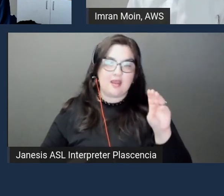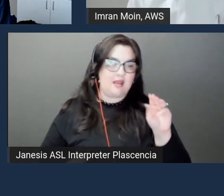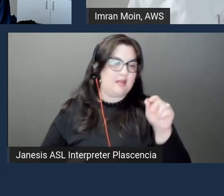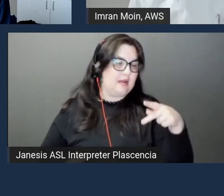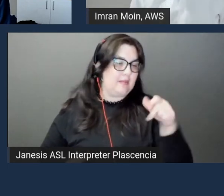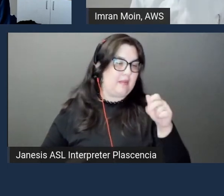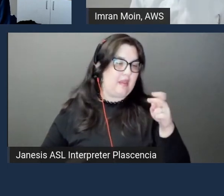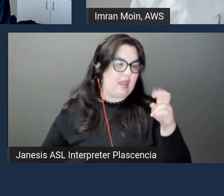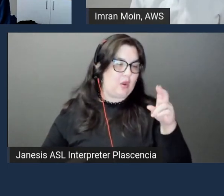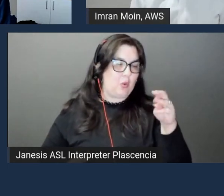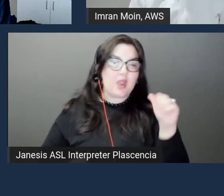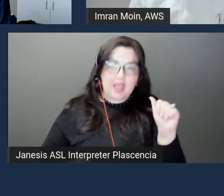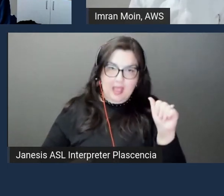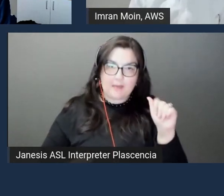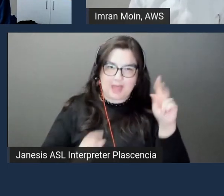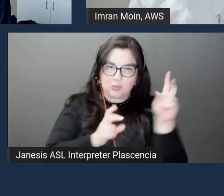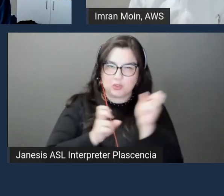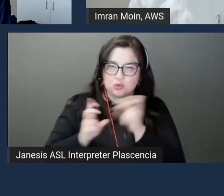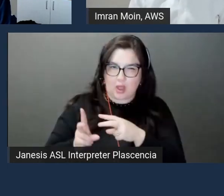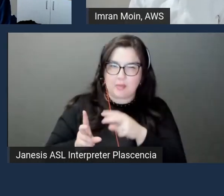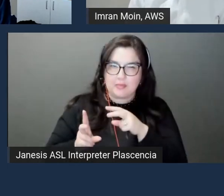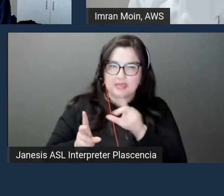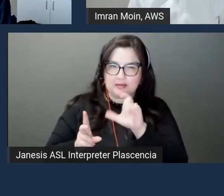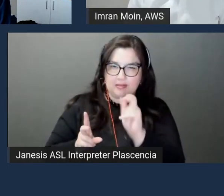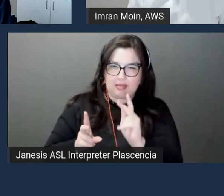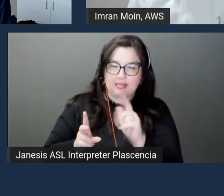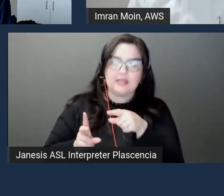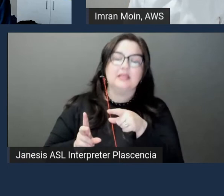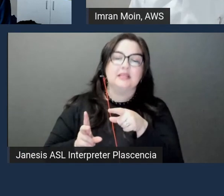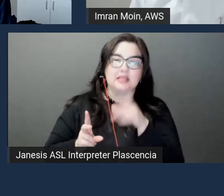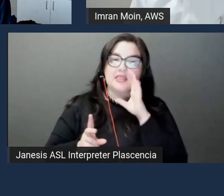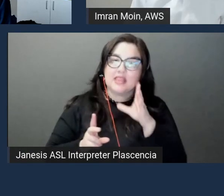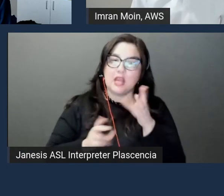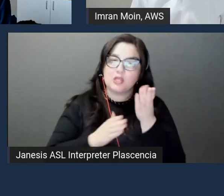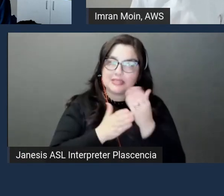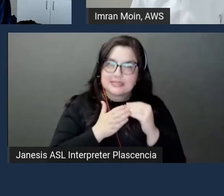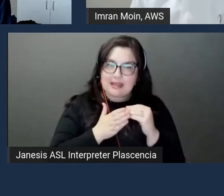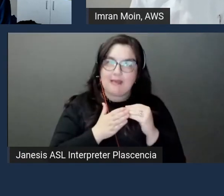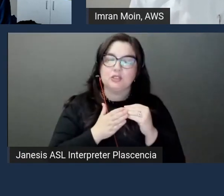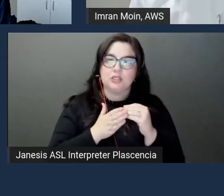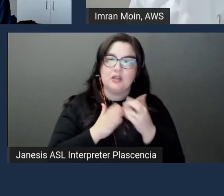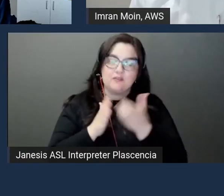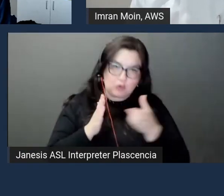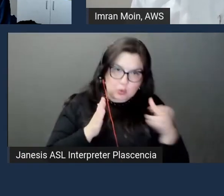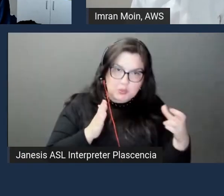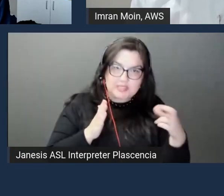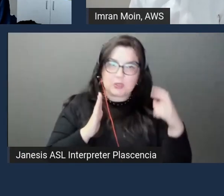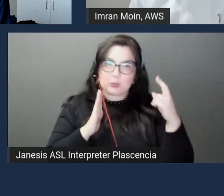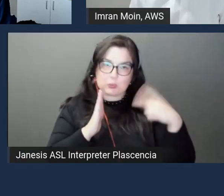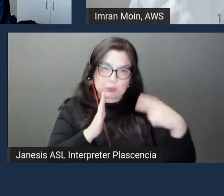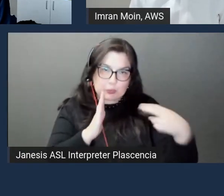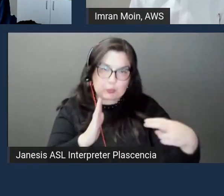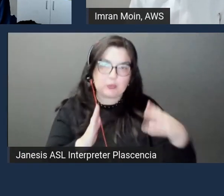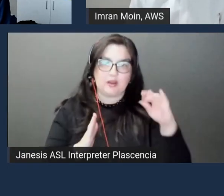When you go there, there is a section for resources. You can read our blogs, you can read our technical blogs.